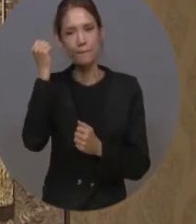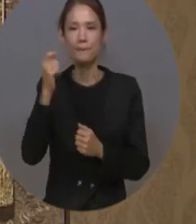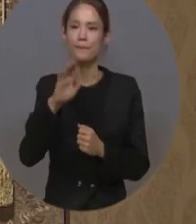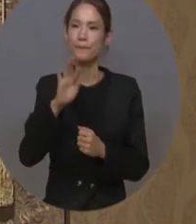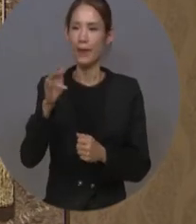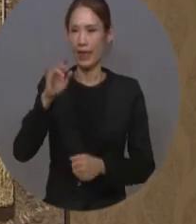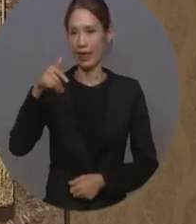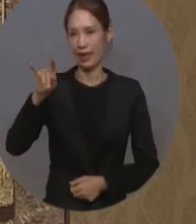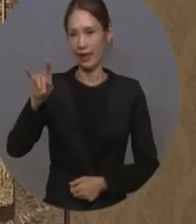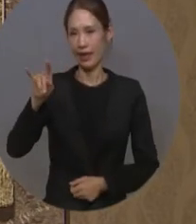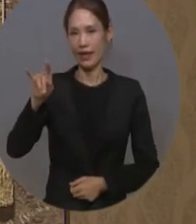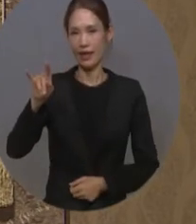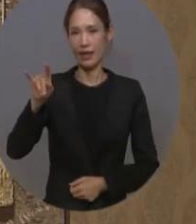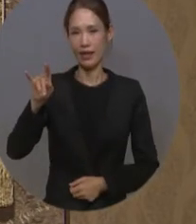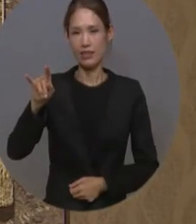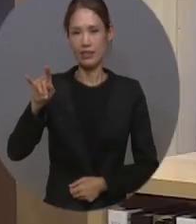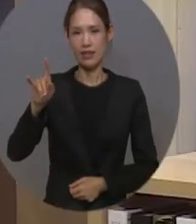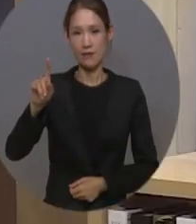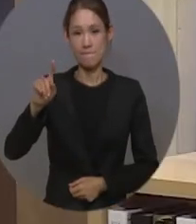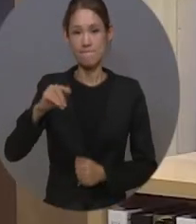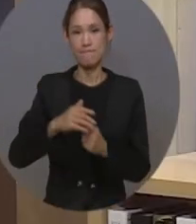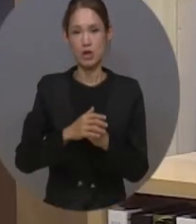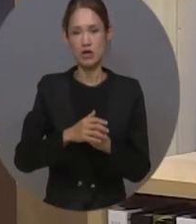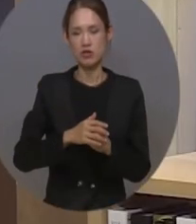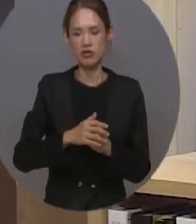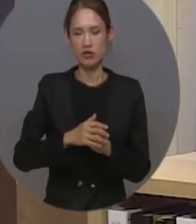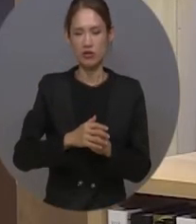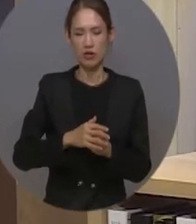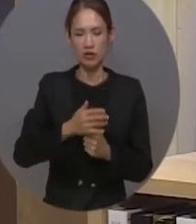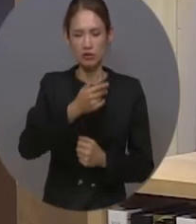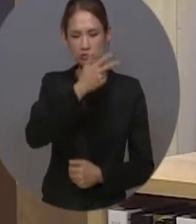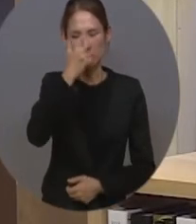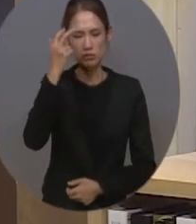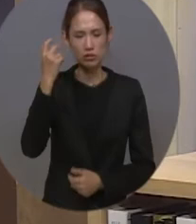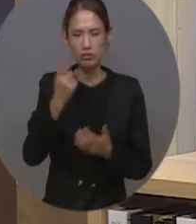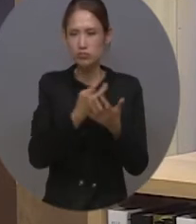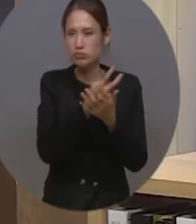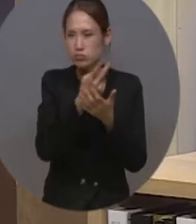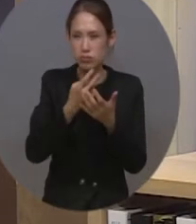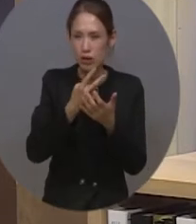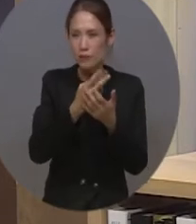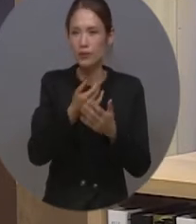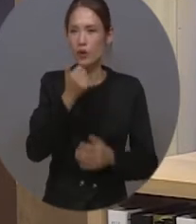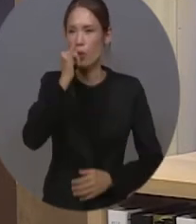Pillow can't prevent insomnia or snoring